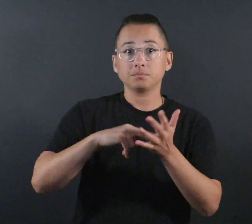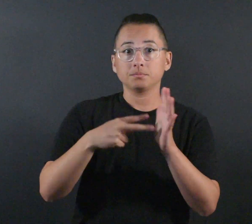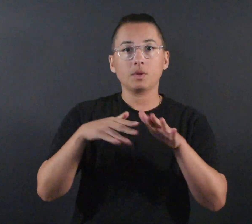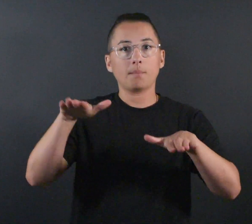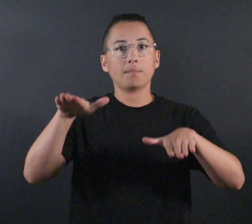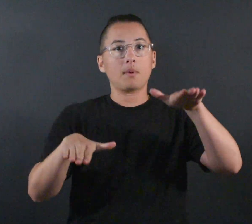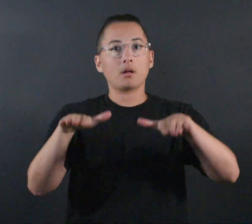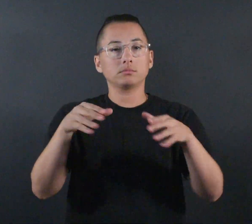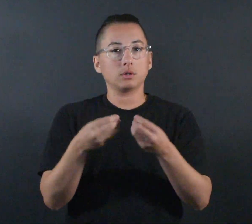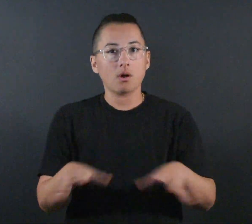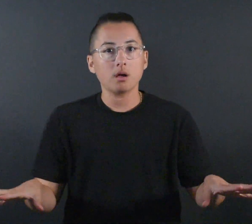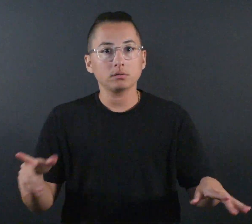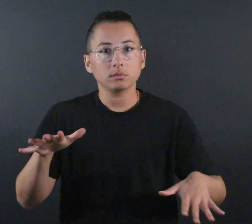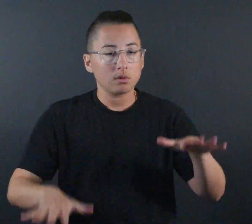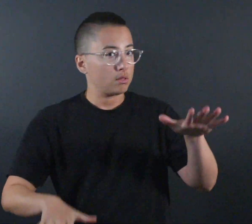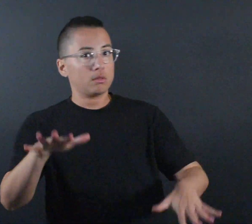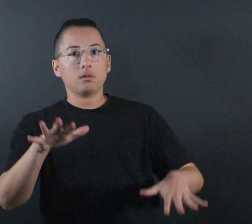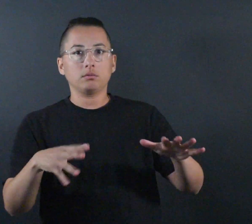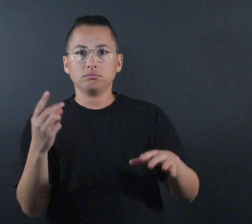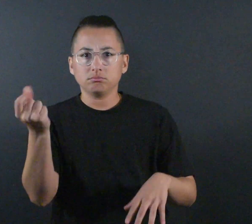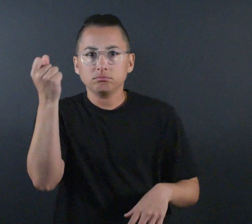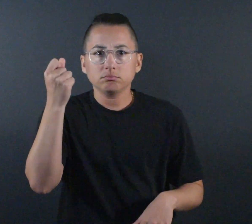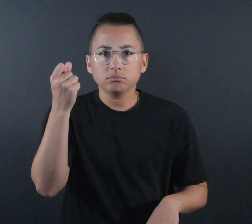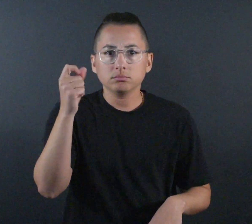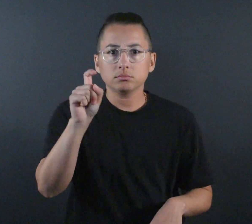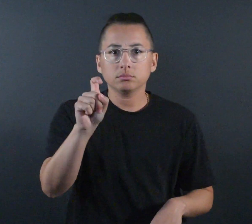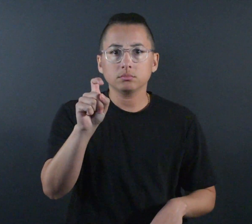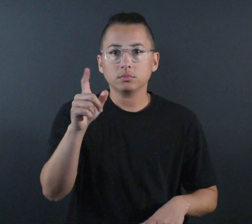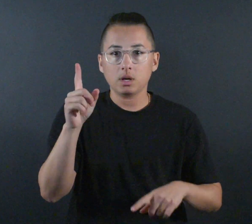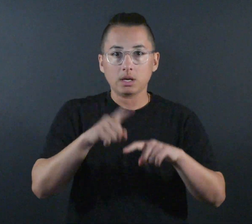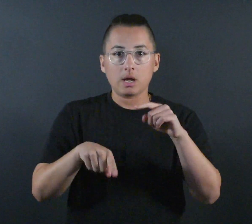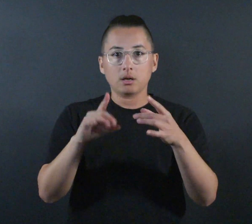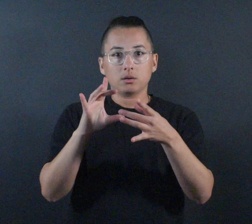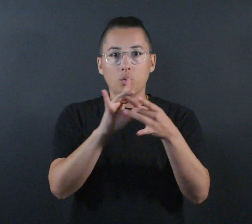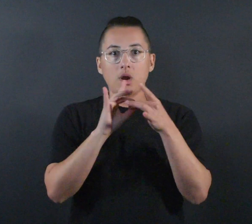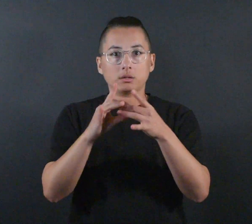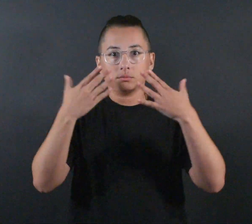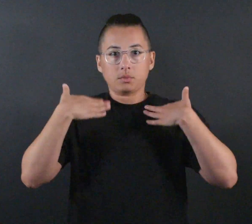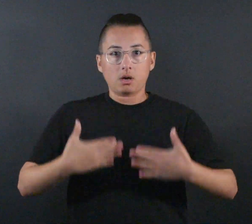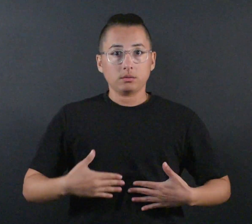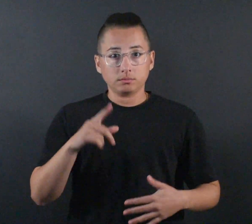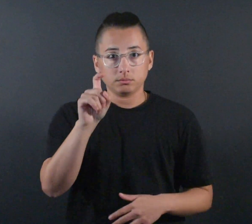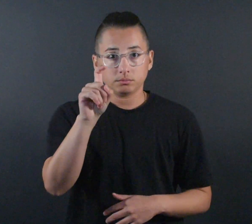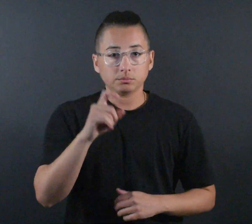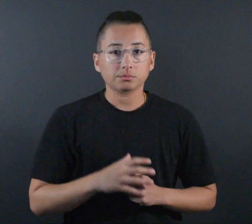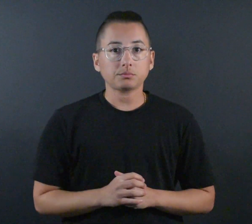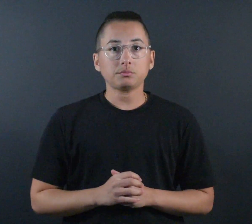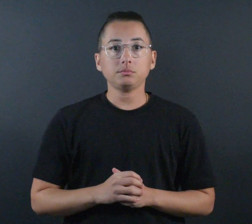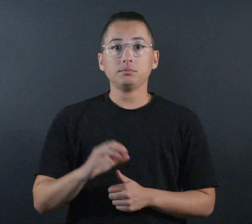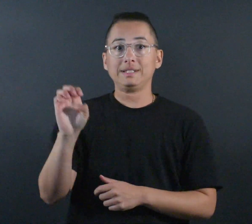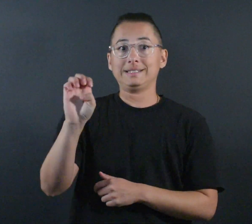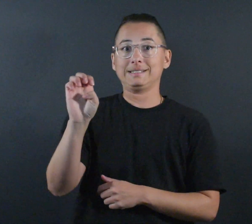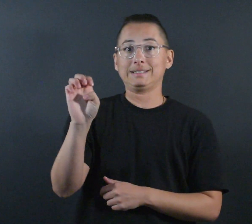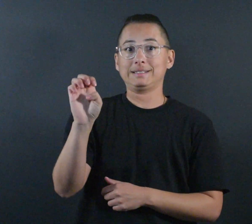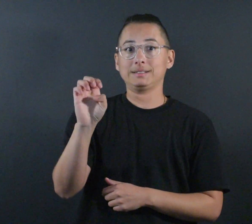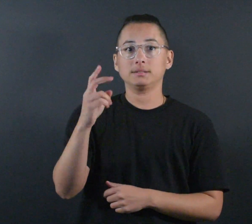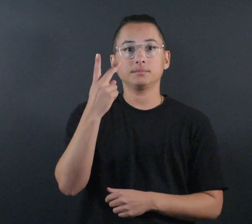B – Balance loss. Does the person have sudden loss of balance or coordination?